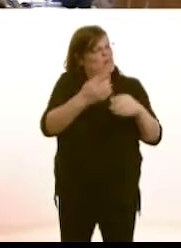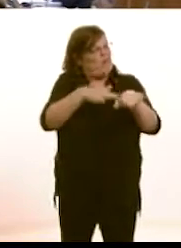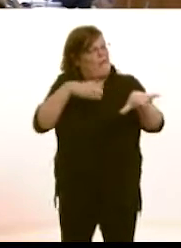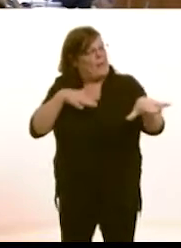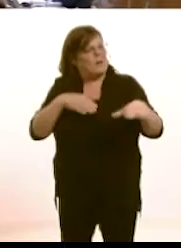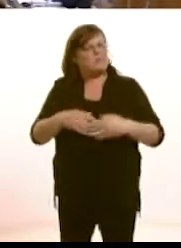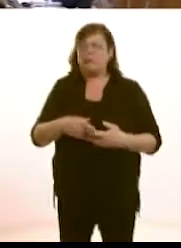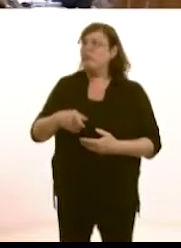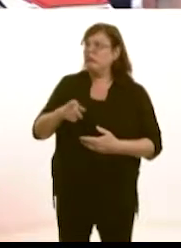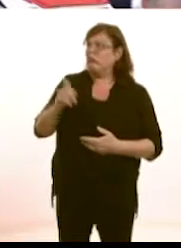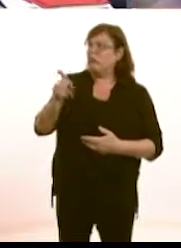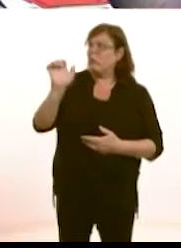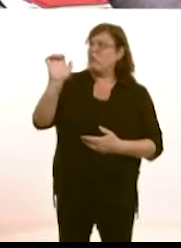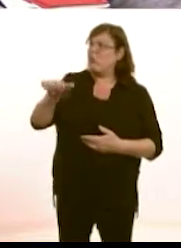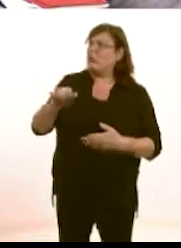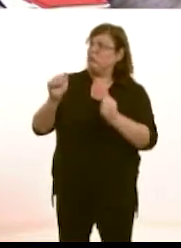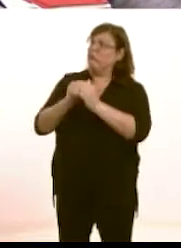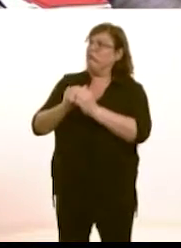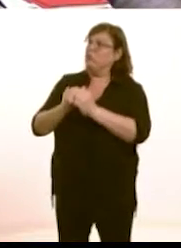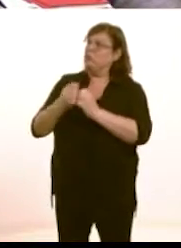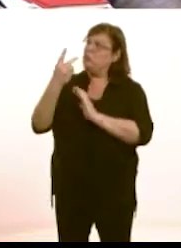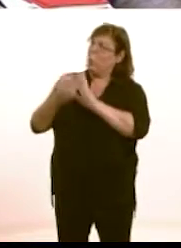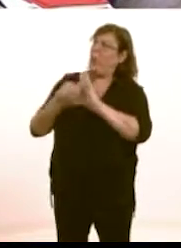Leanne Wood: Yes, thatís about right, First Ministeróitís about two hours. [Interruption.]